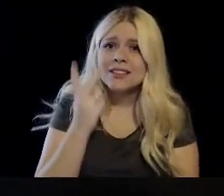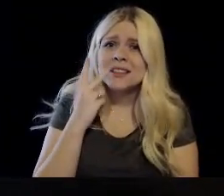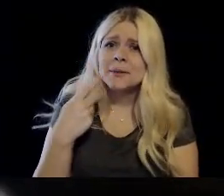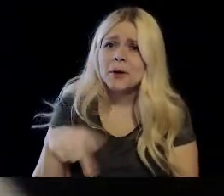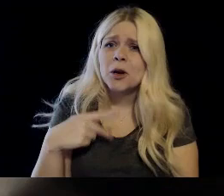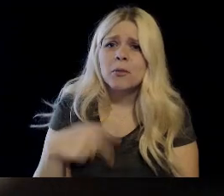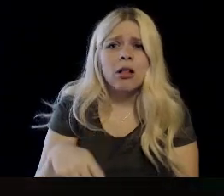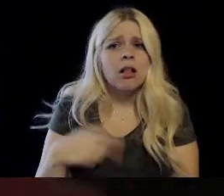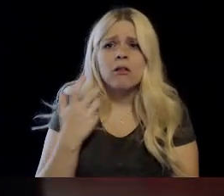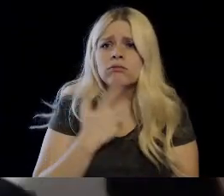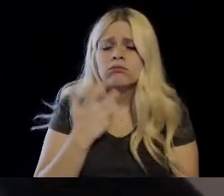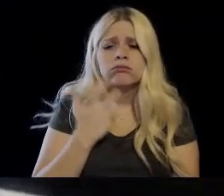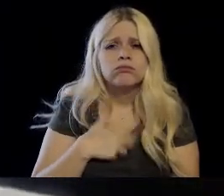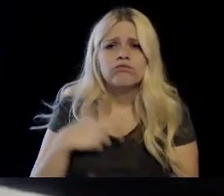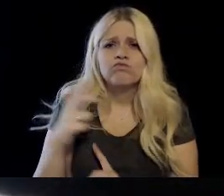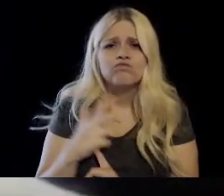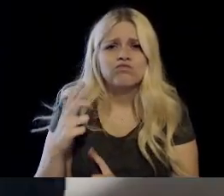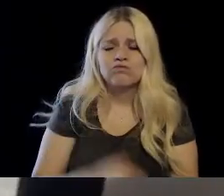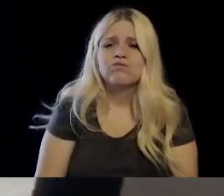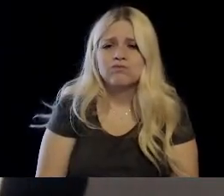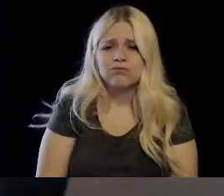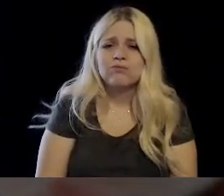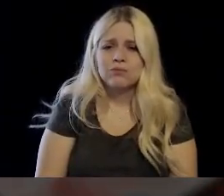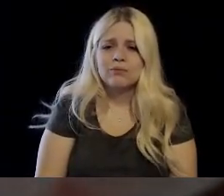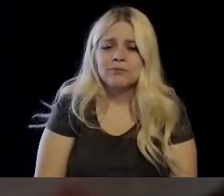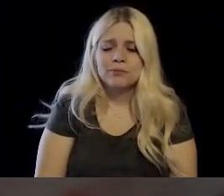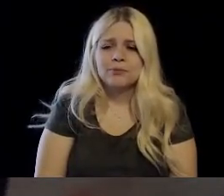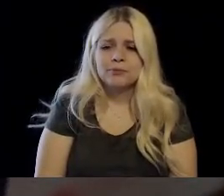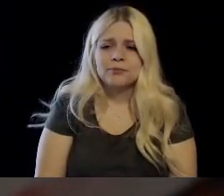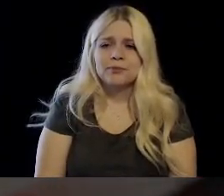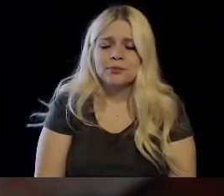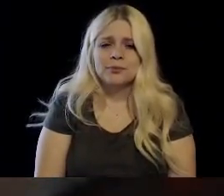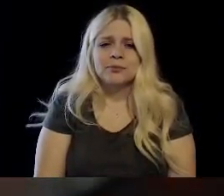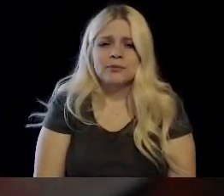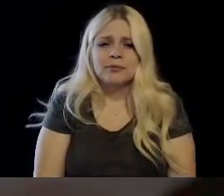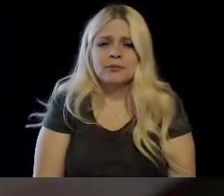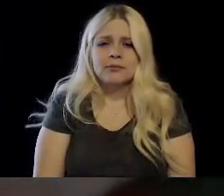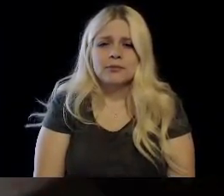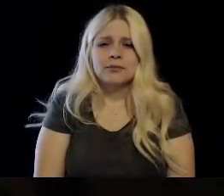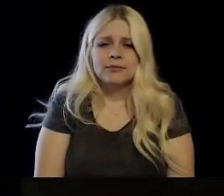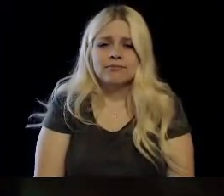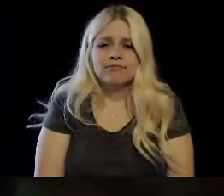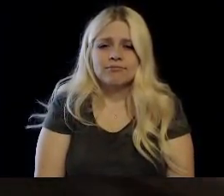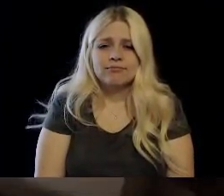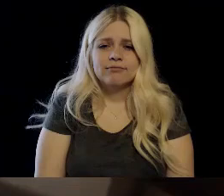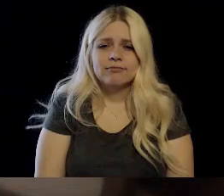[Talking in background] Joanne: LouLou's going to take her time.